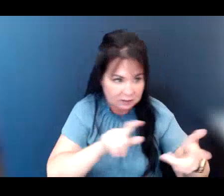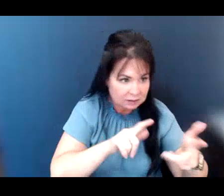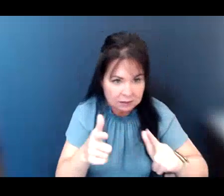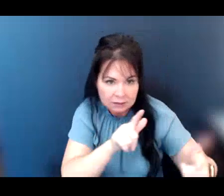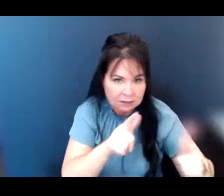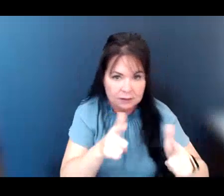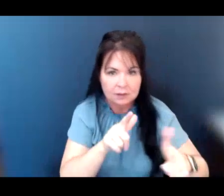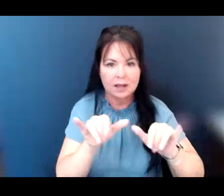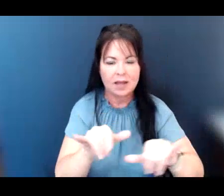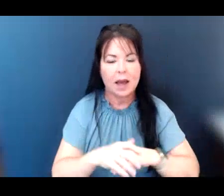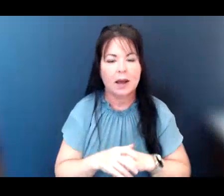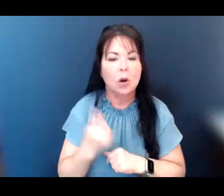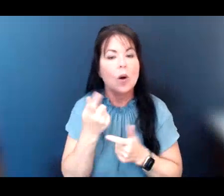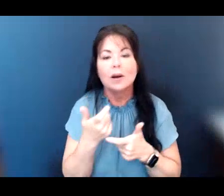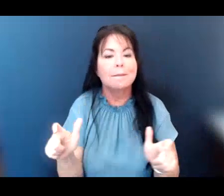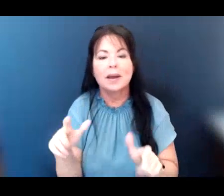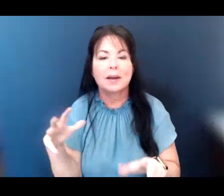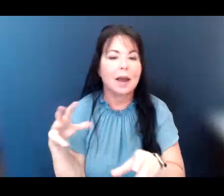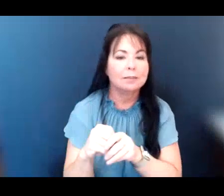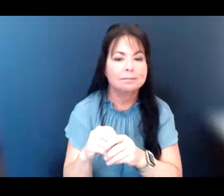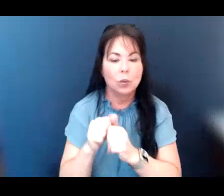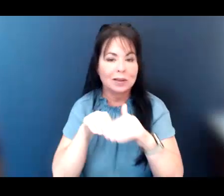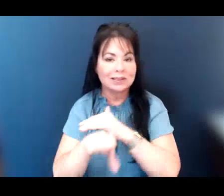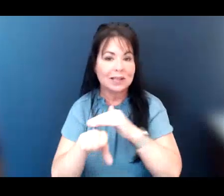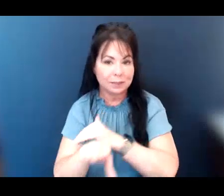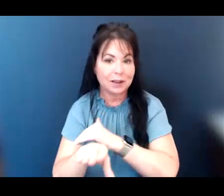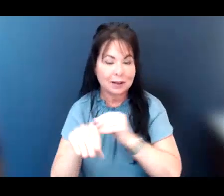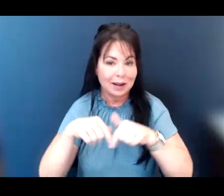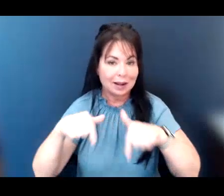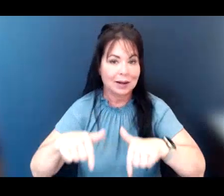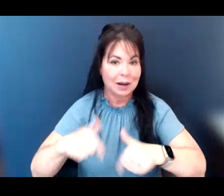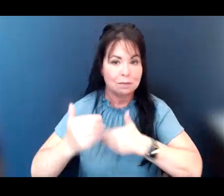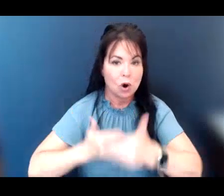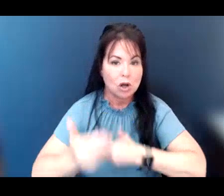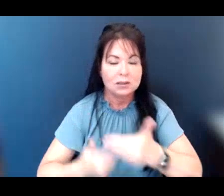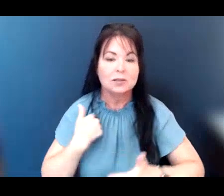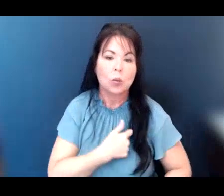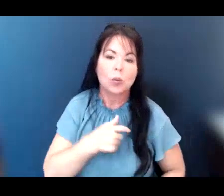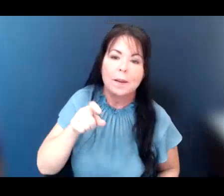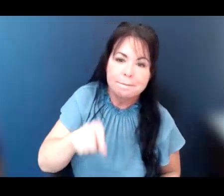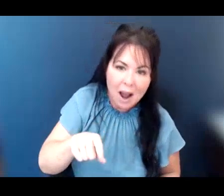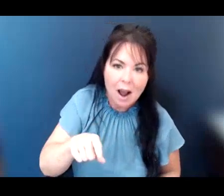to bring into accessibility and the process is that we need to bring all of this in much sooner.